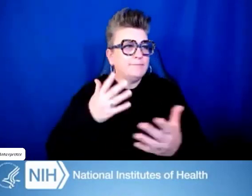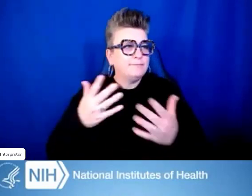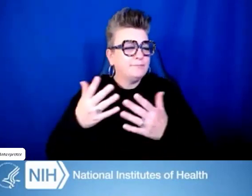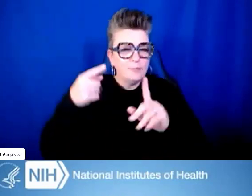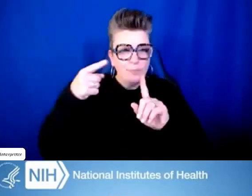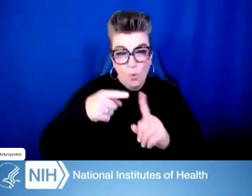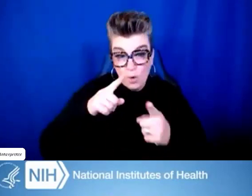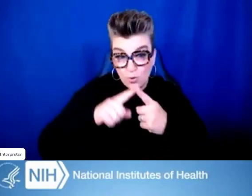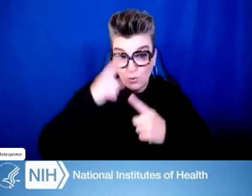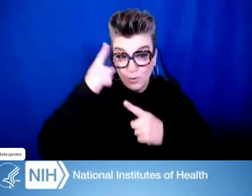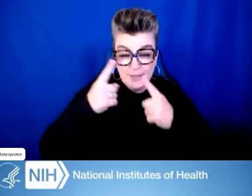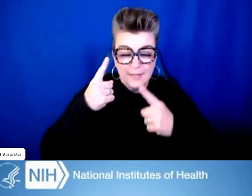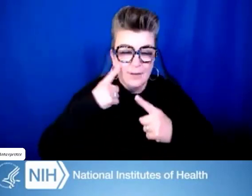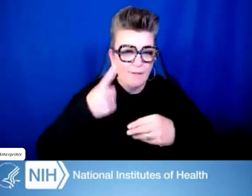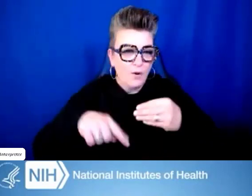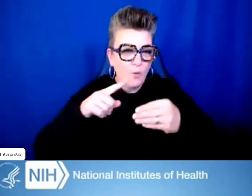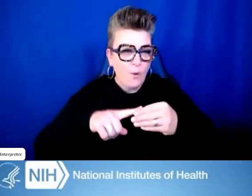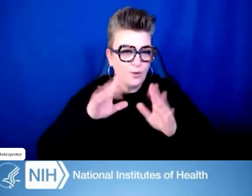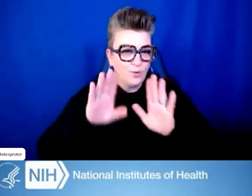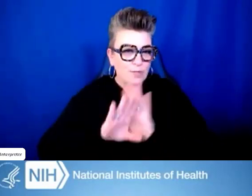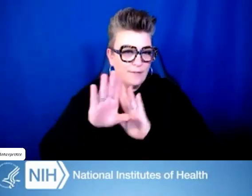for when you're developing, you know, consent resources.